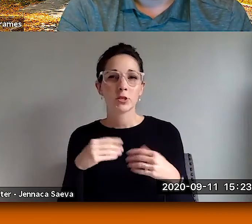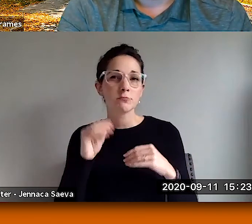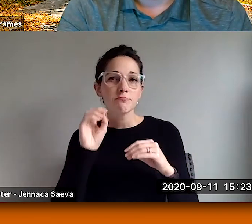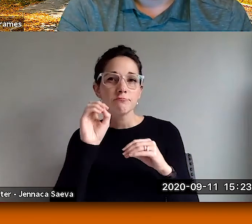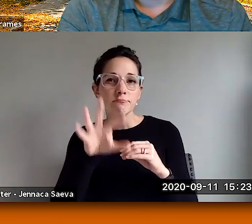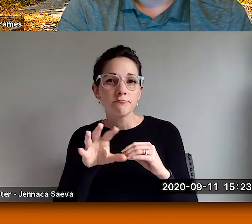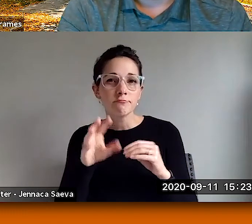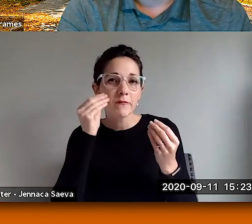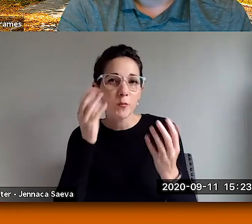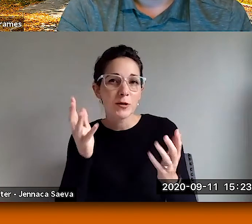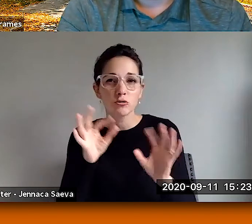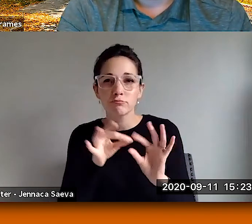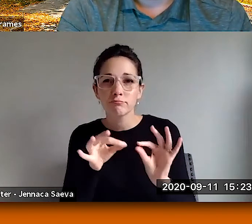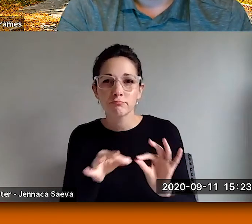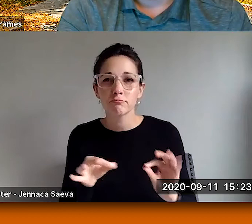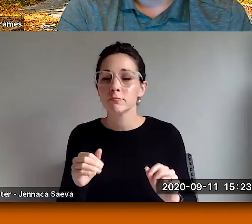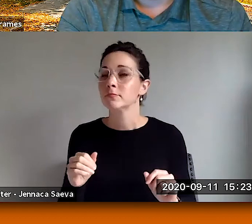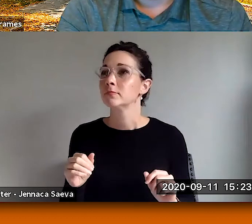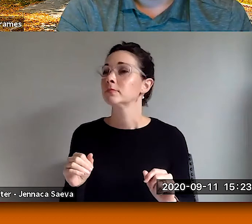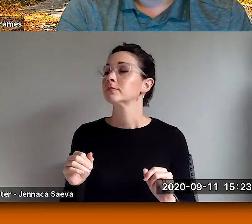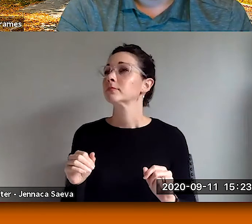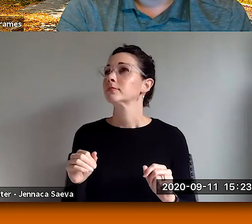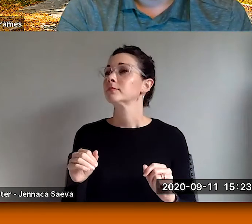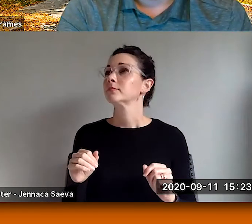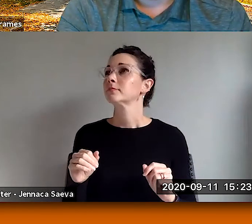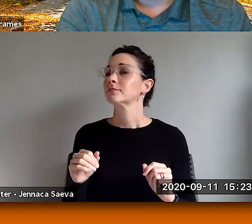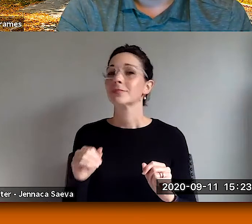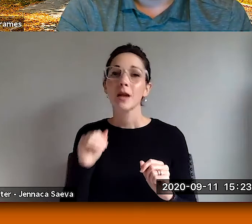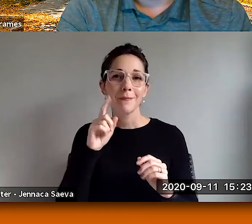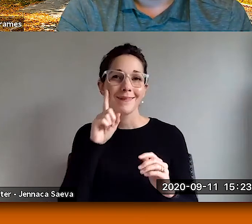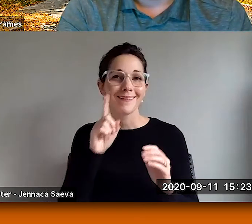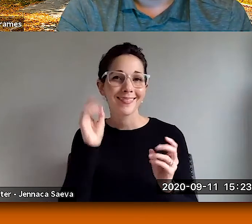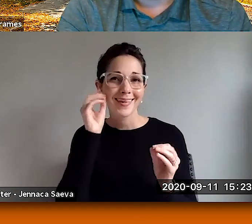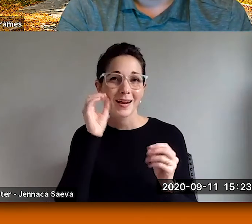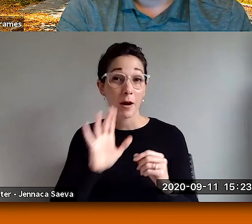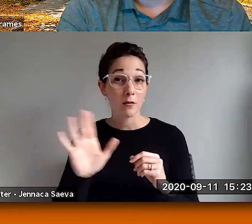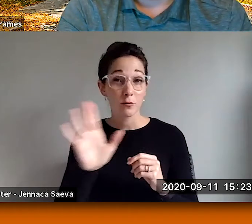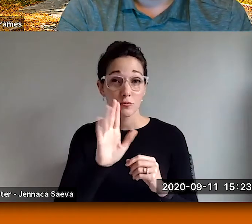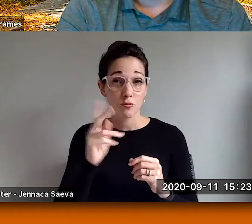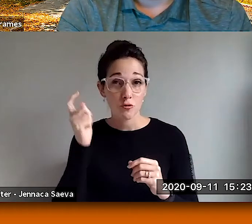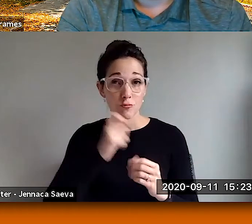that when thinking about your grant program evaluation,